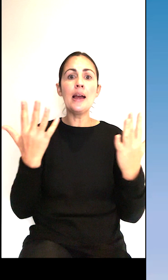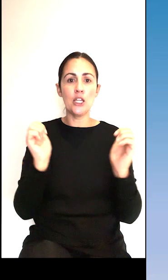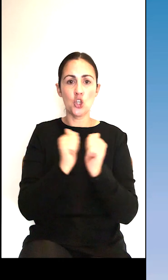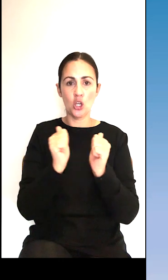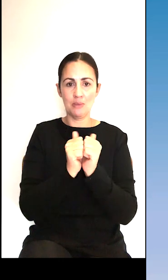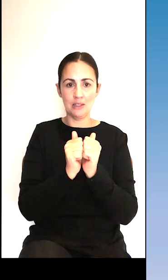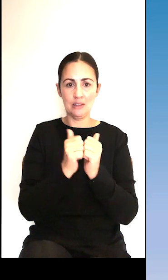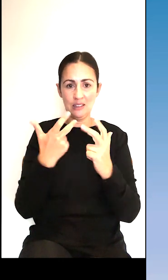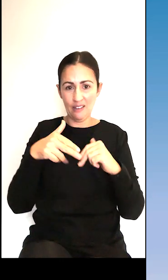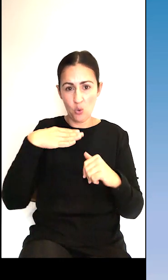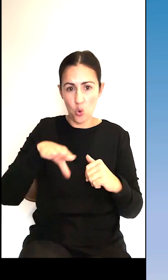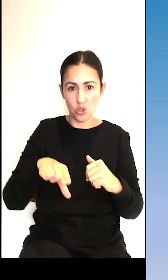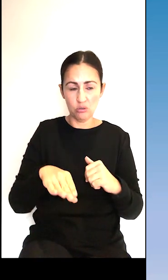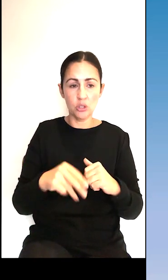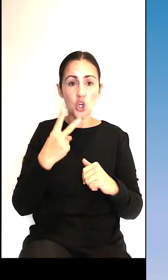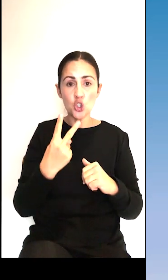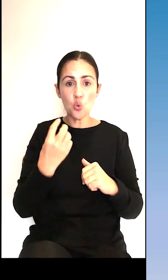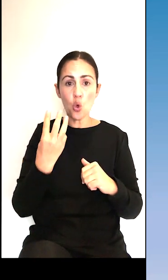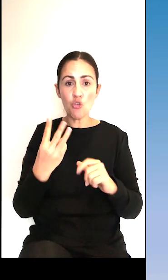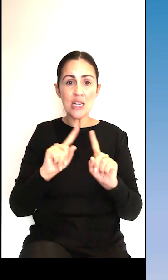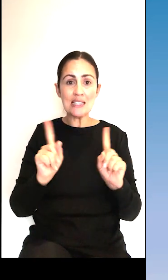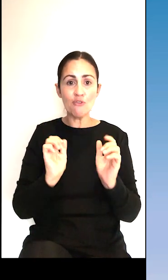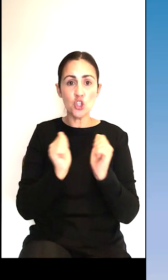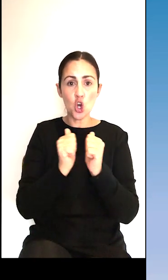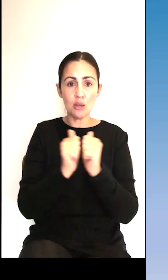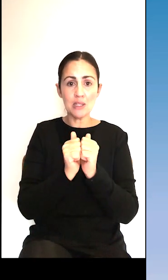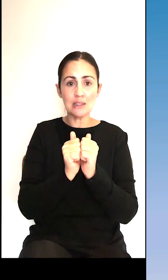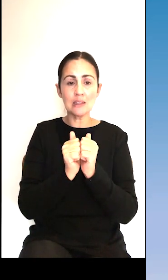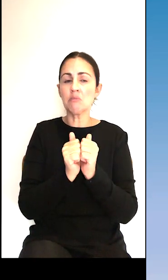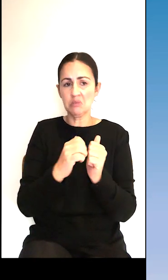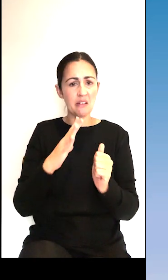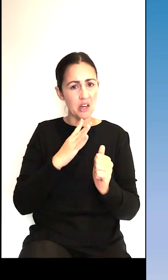So if you do need to upload two or three or more documents, you absolutely can do so in the My Health Record.